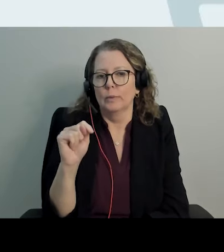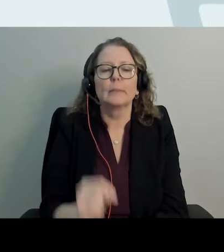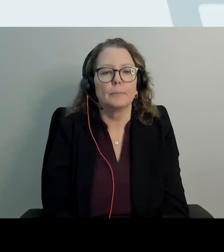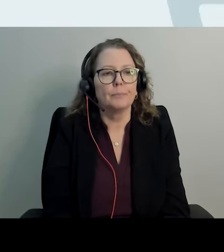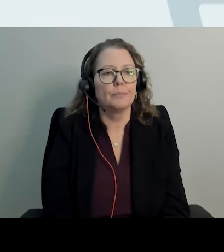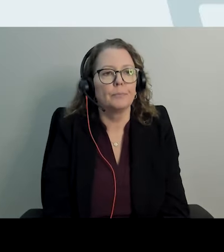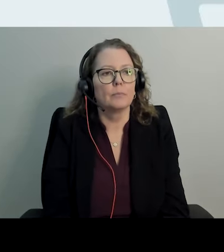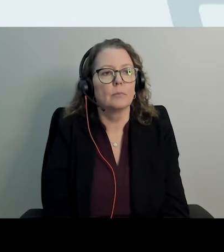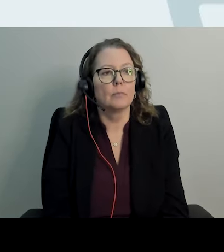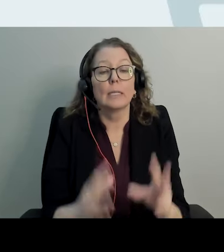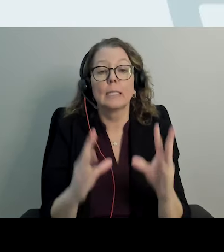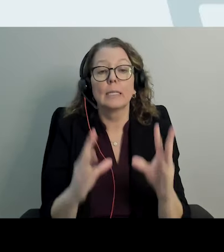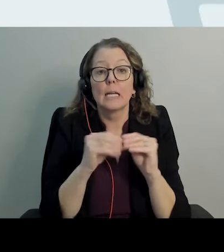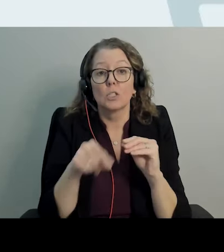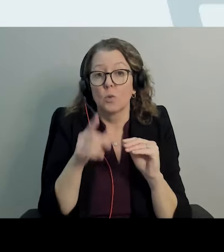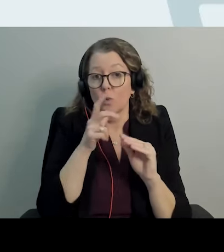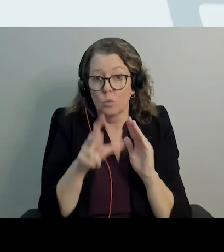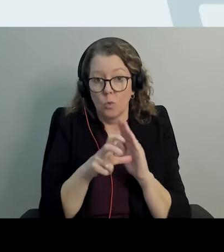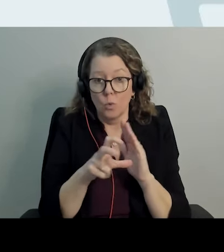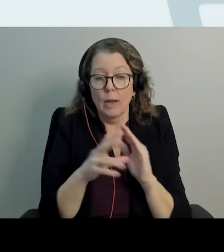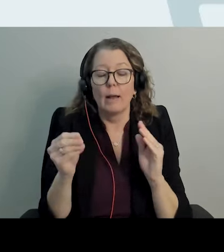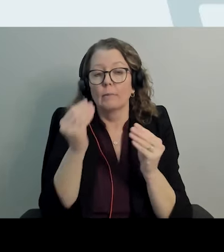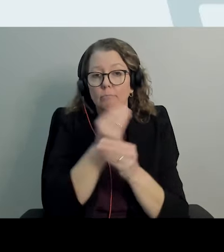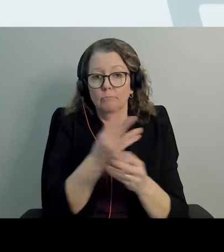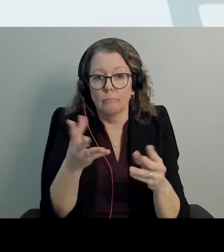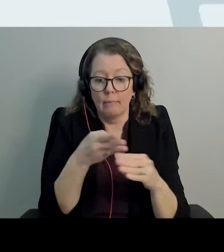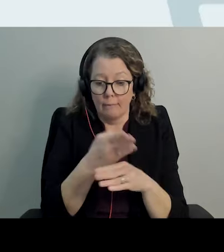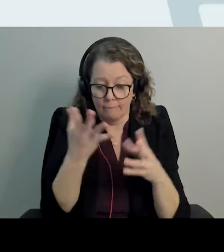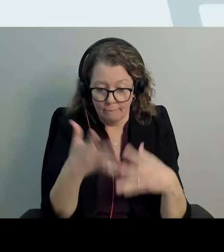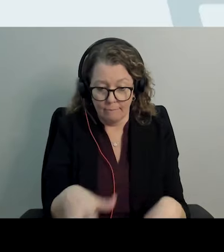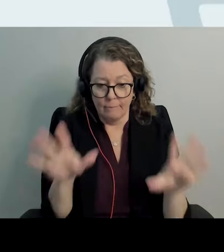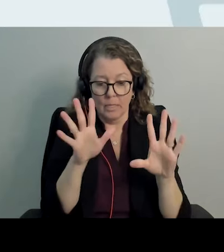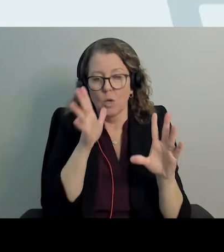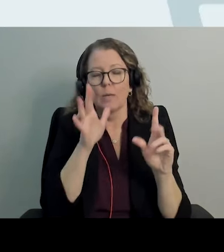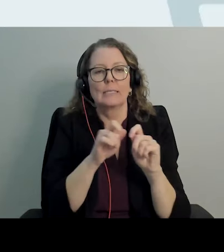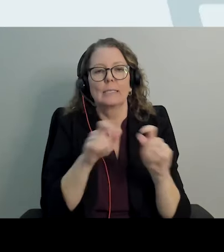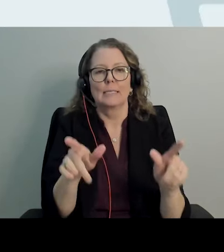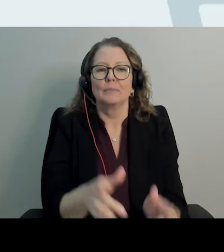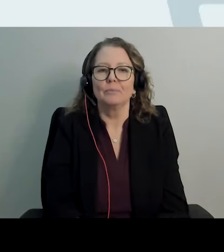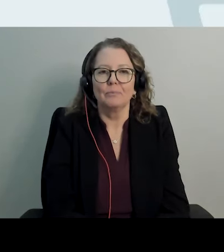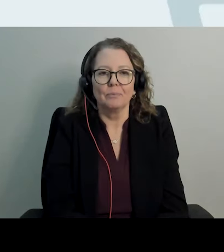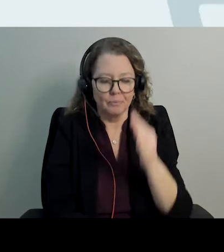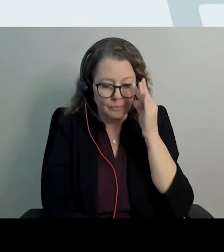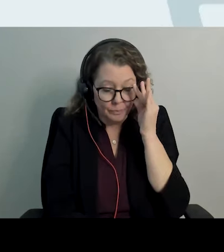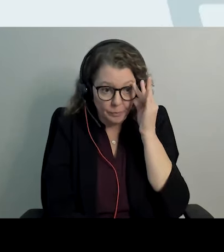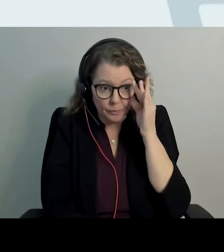This session will be recorded and made available to everyone after the event. So before starting, we will also like